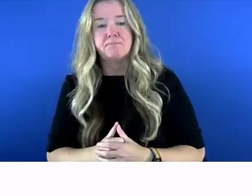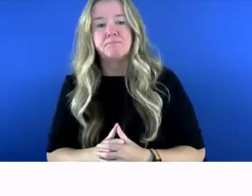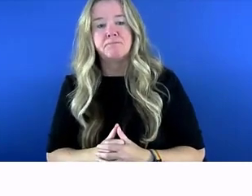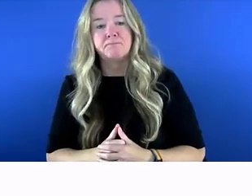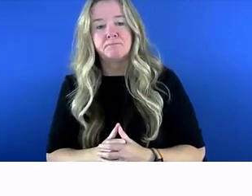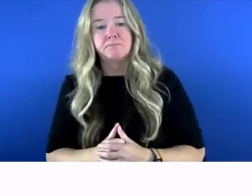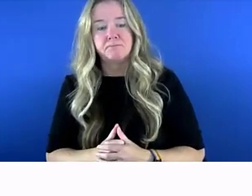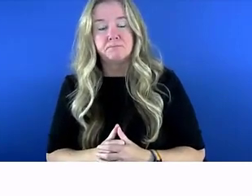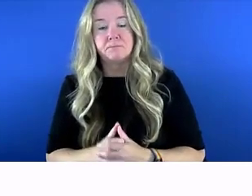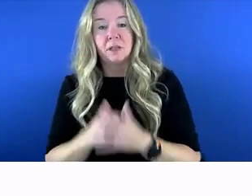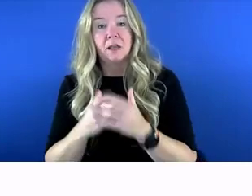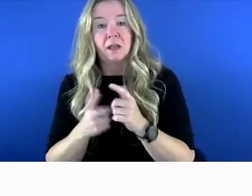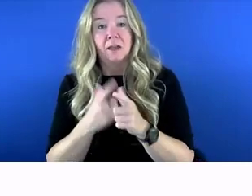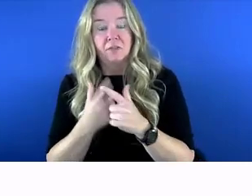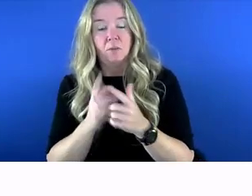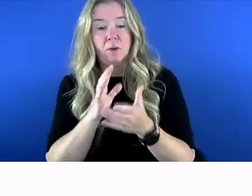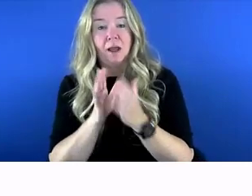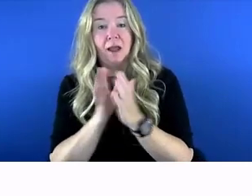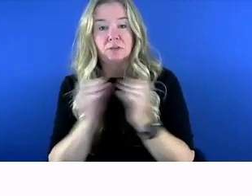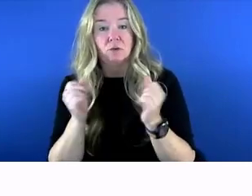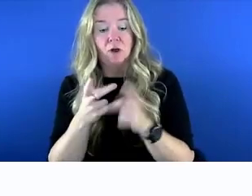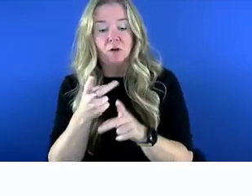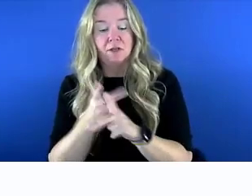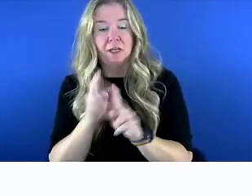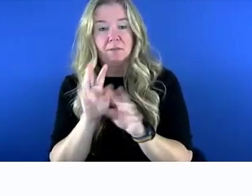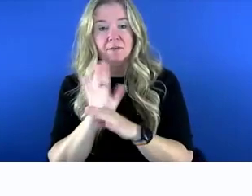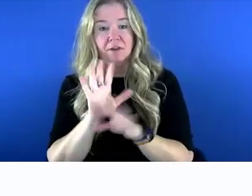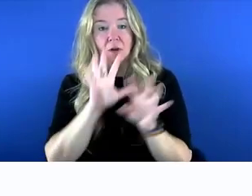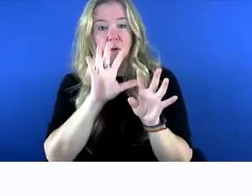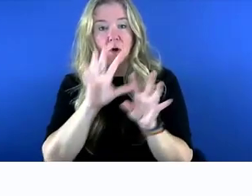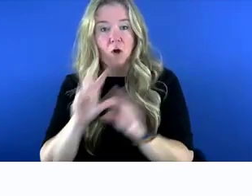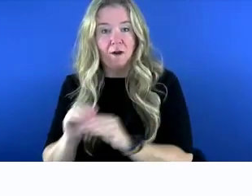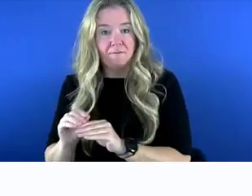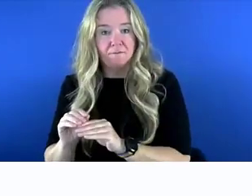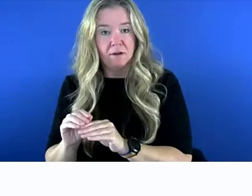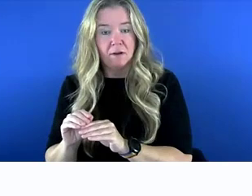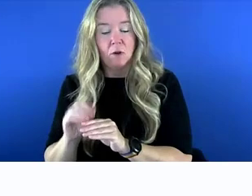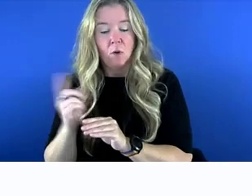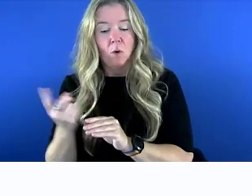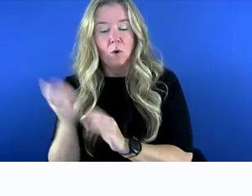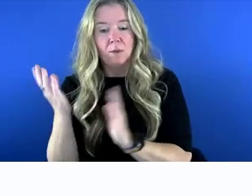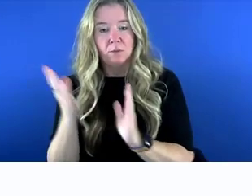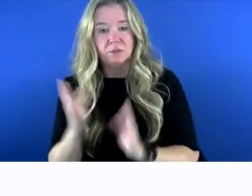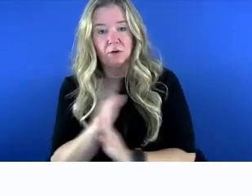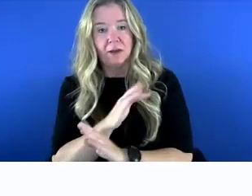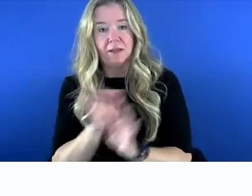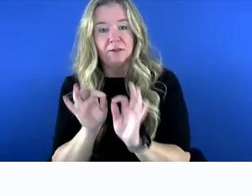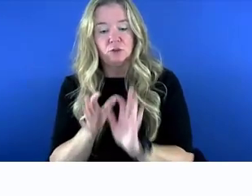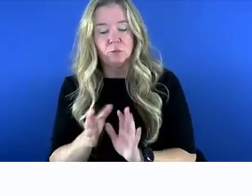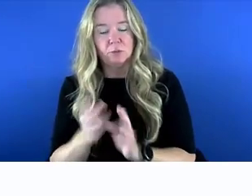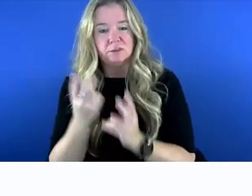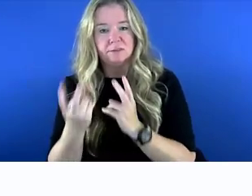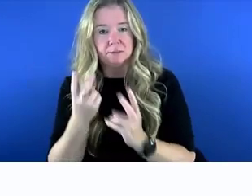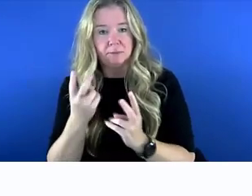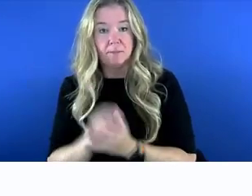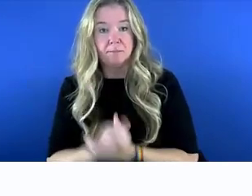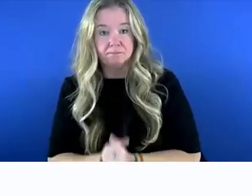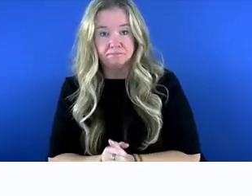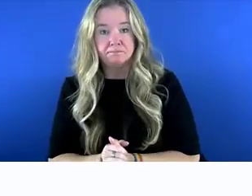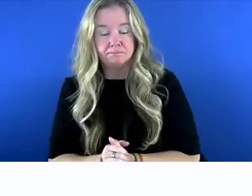Additionally, we would ask that everyone keeps their video off so that only the presenters and the interpreters are visible.